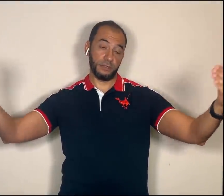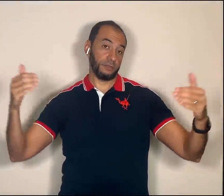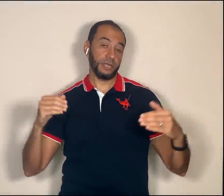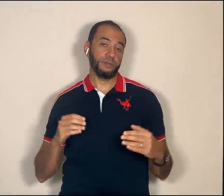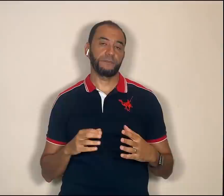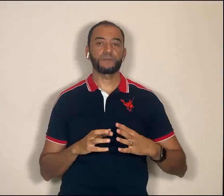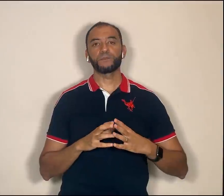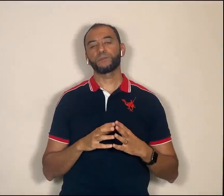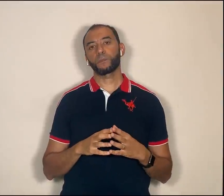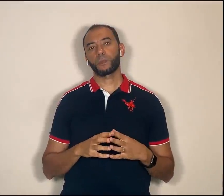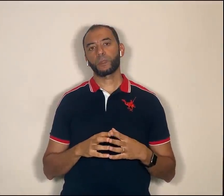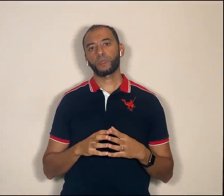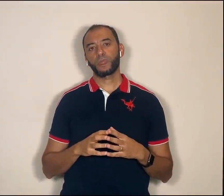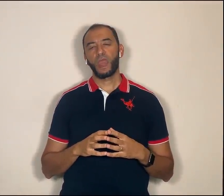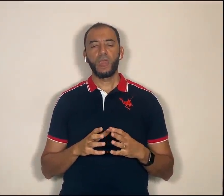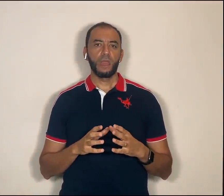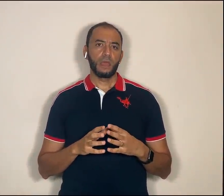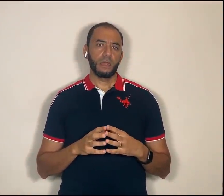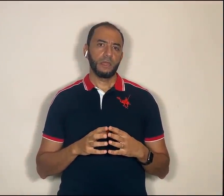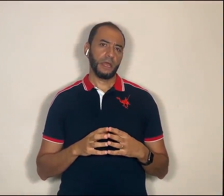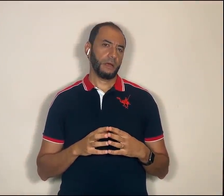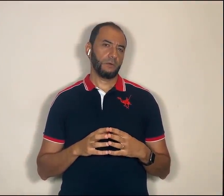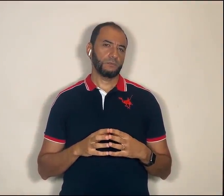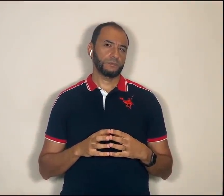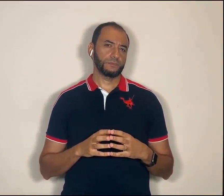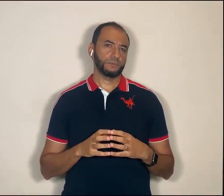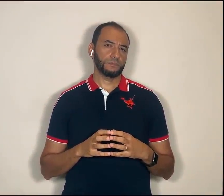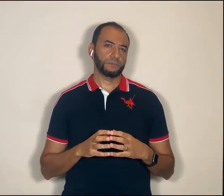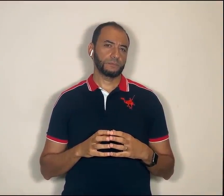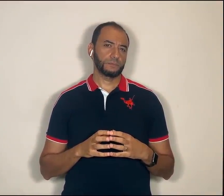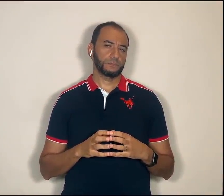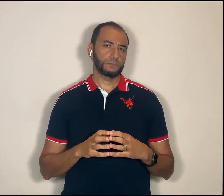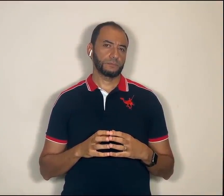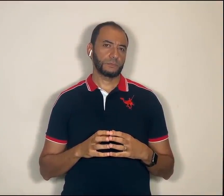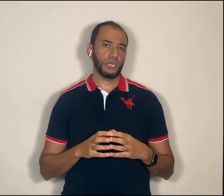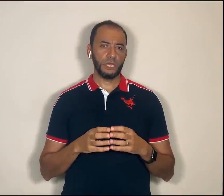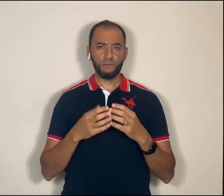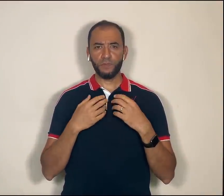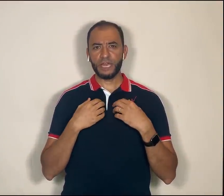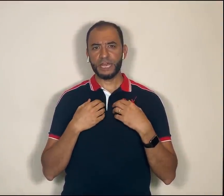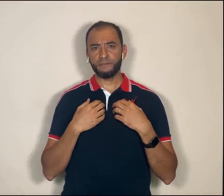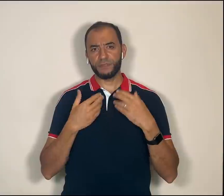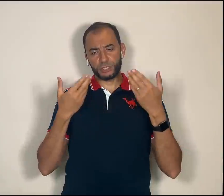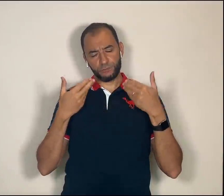another layer. Now if we have this